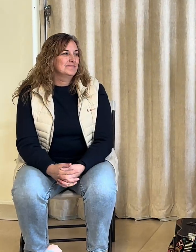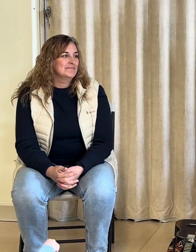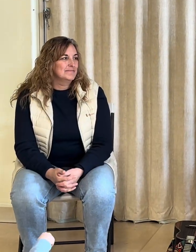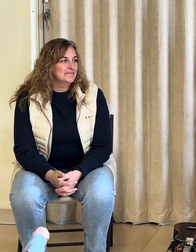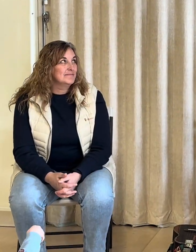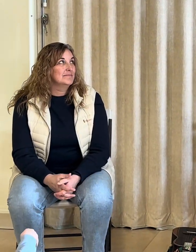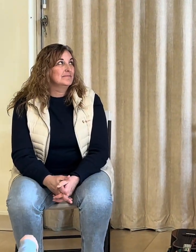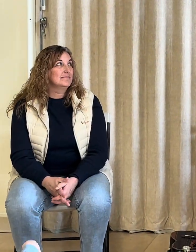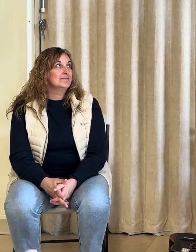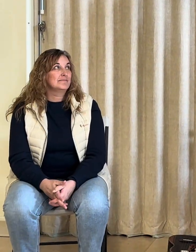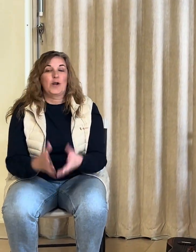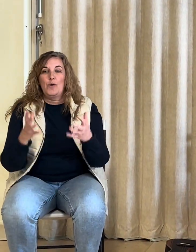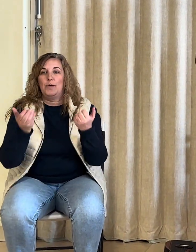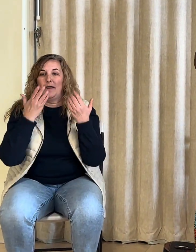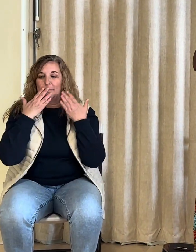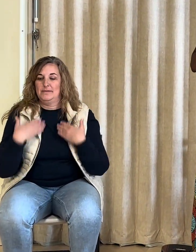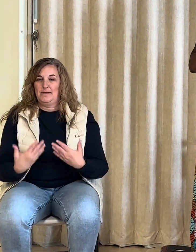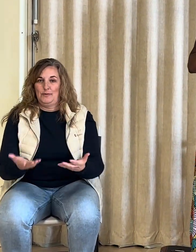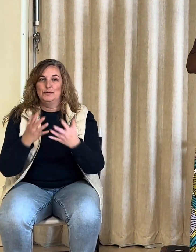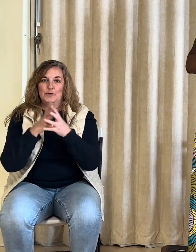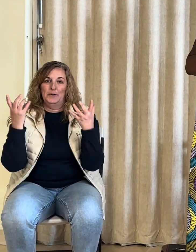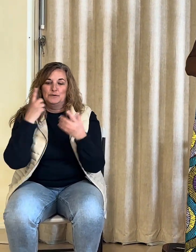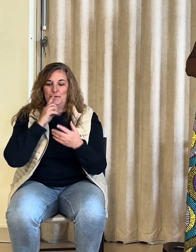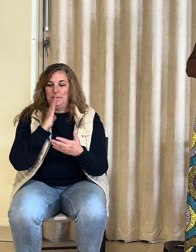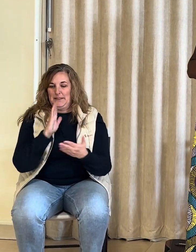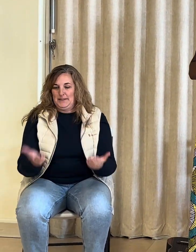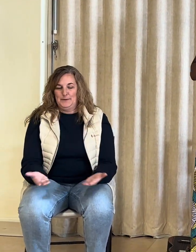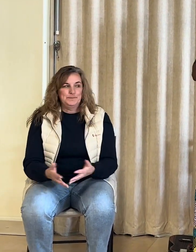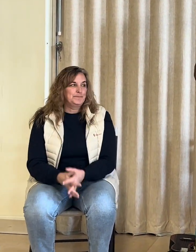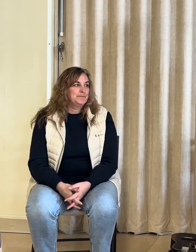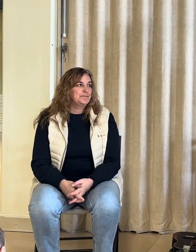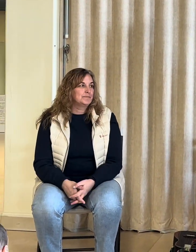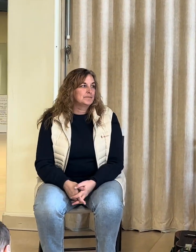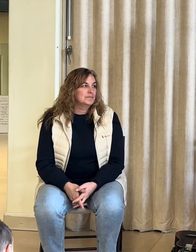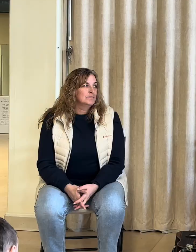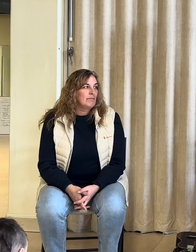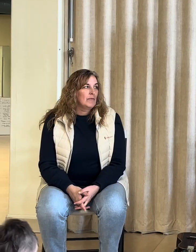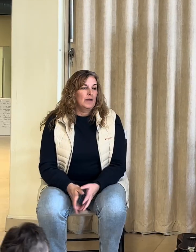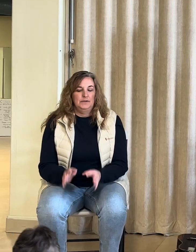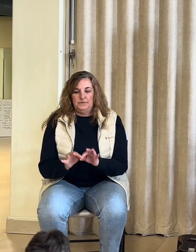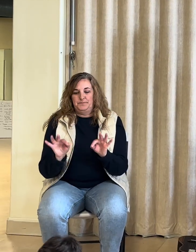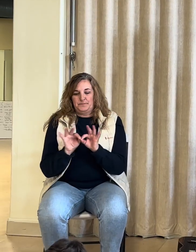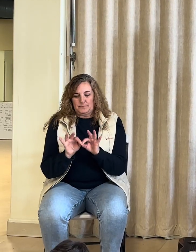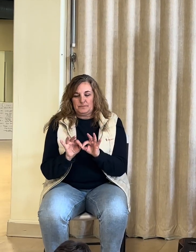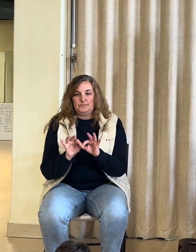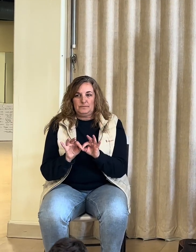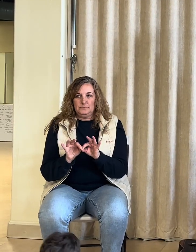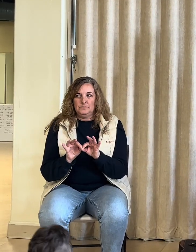I want to thank you guys so much for being here. It's so important to not